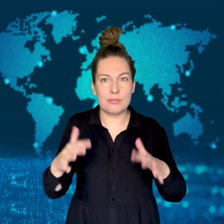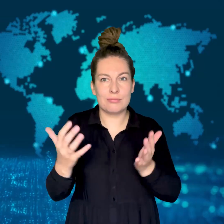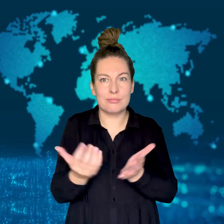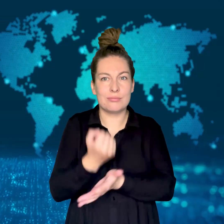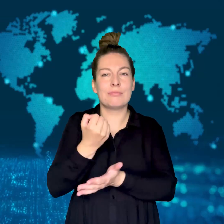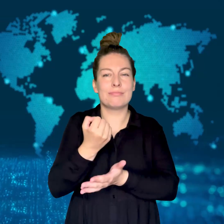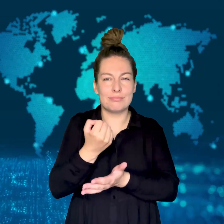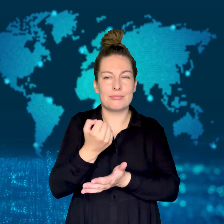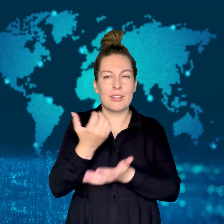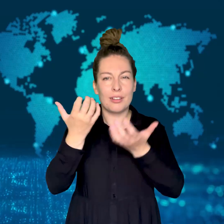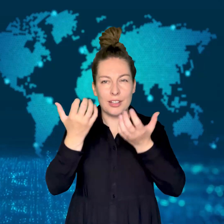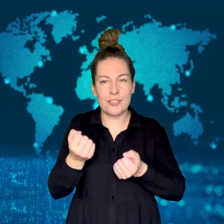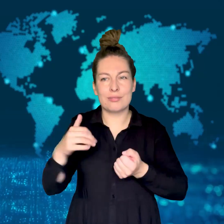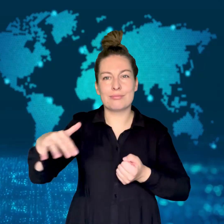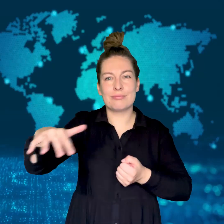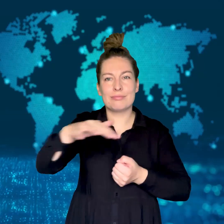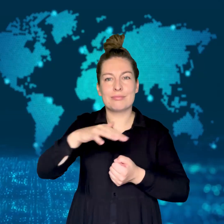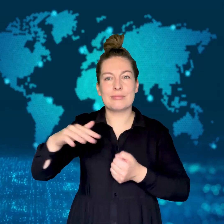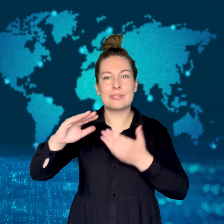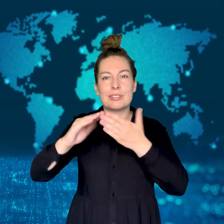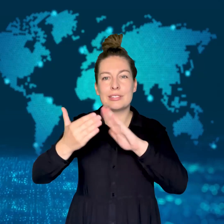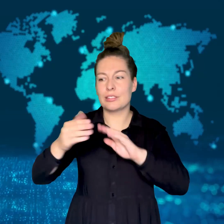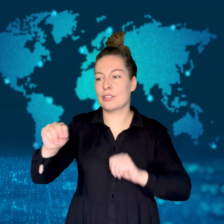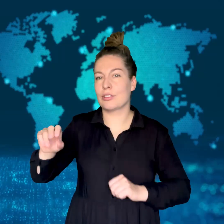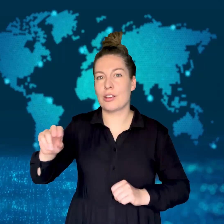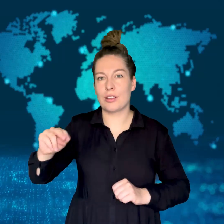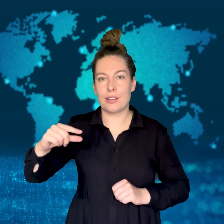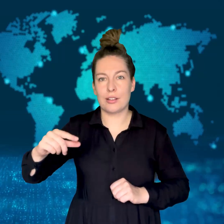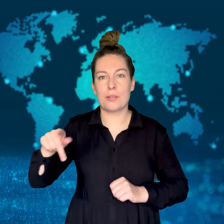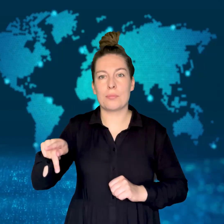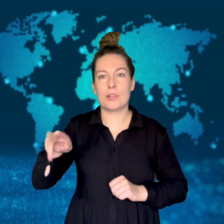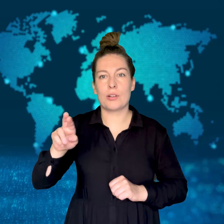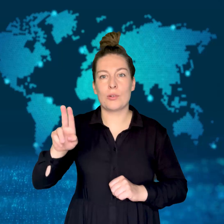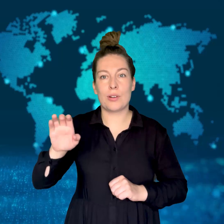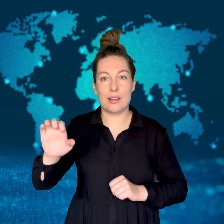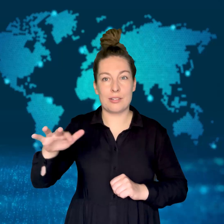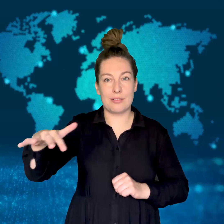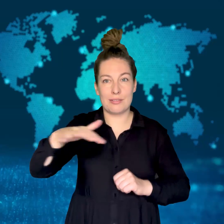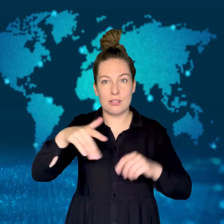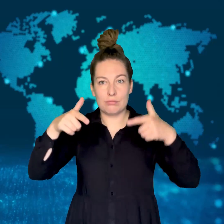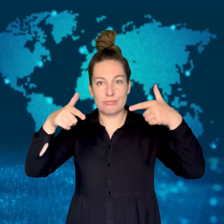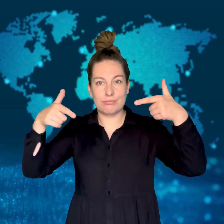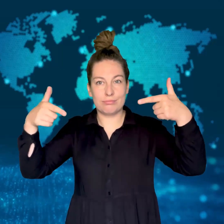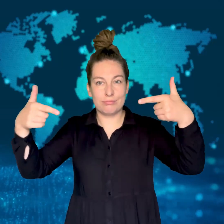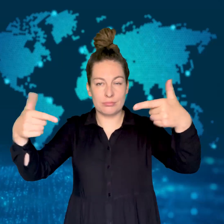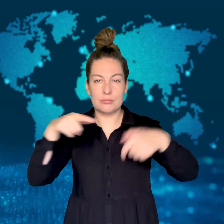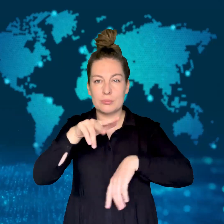security cameras in the town of Nong Prue.